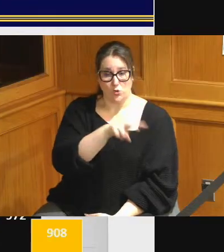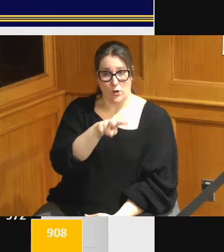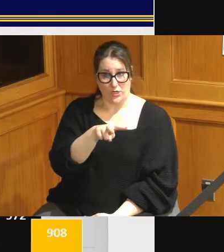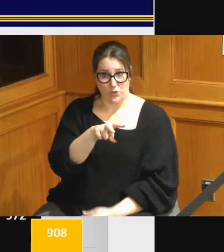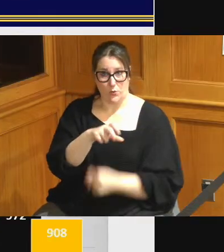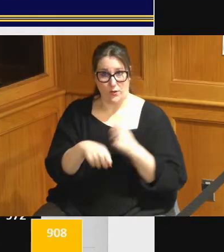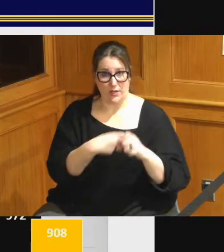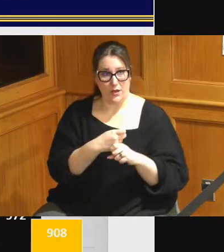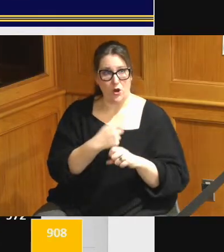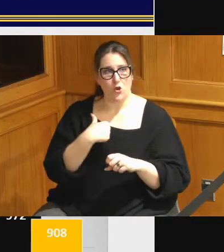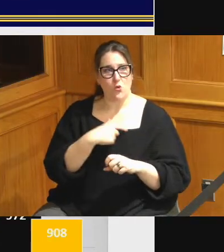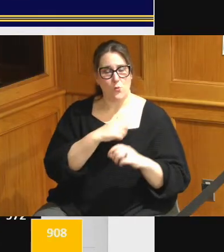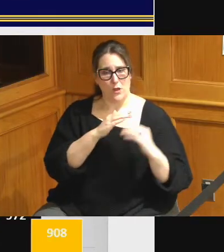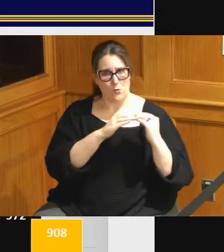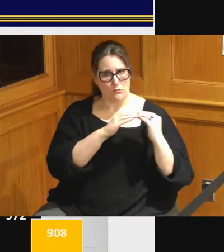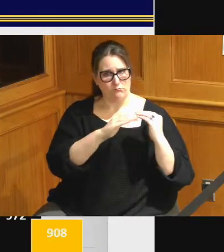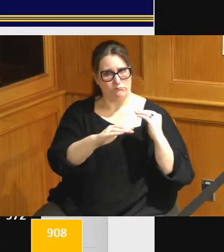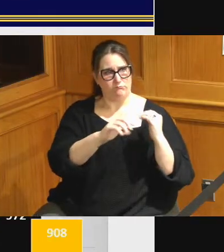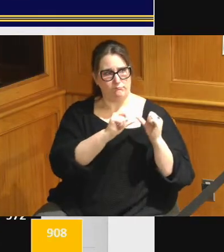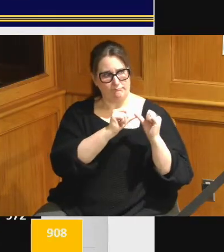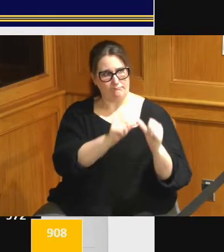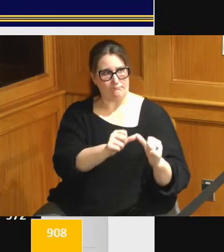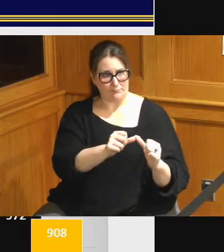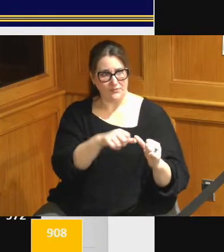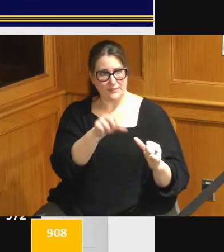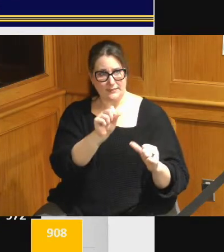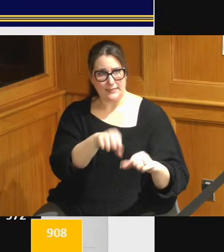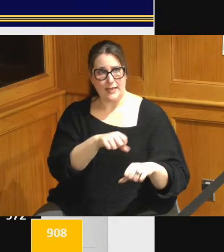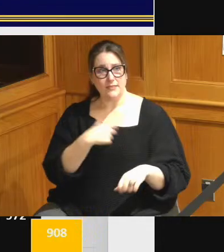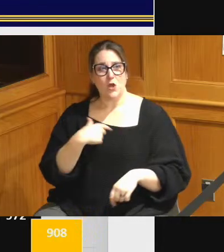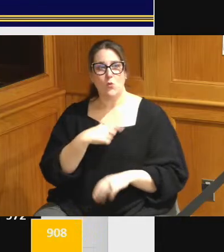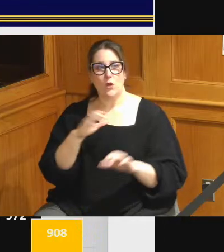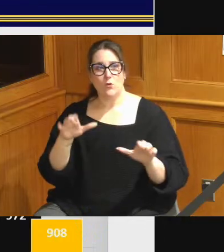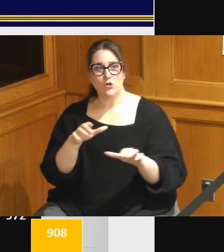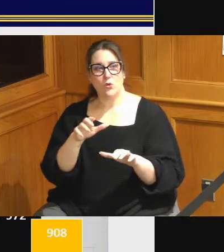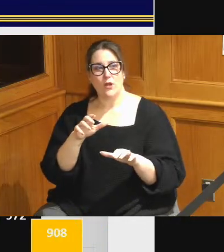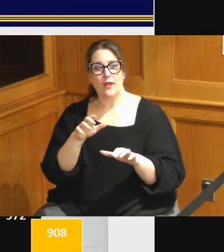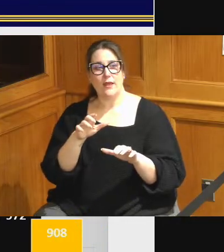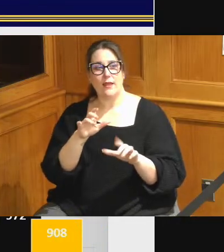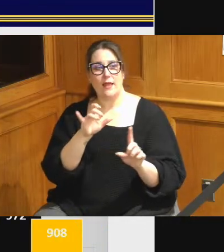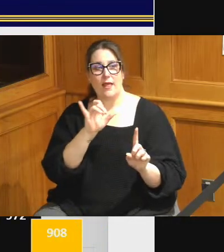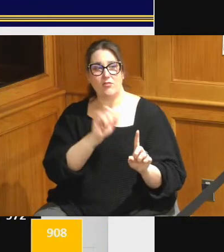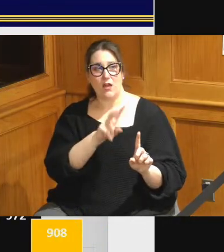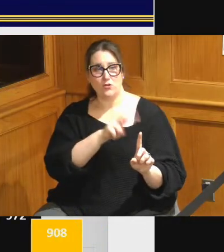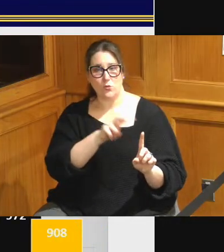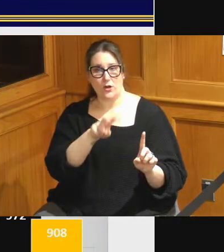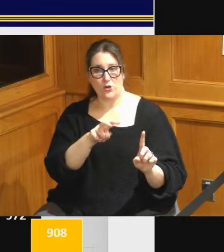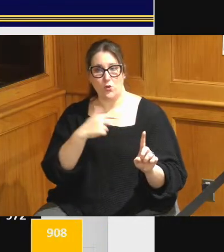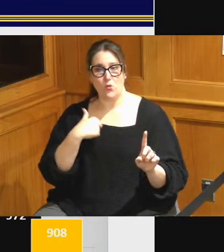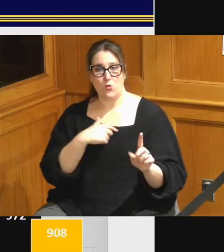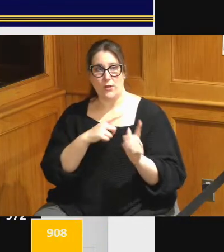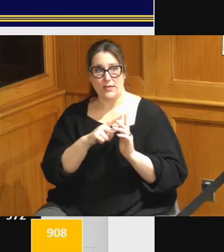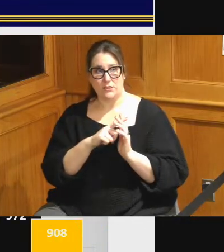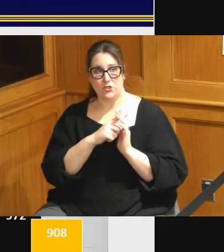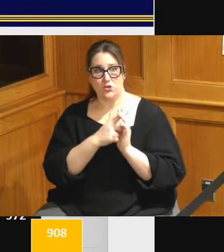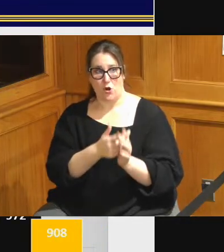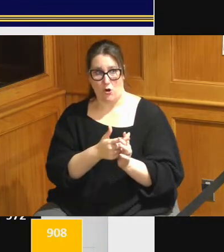stayed pretty consistent there. And what we were doing there in 22 is when we started what what I